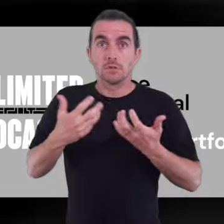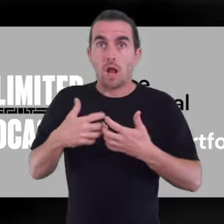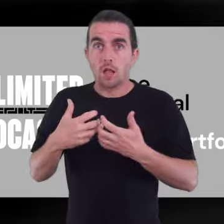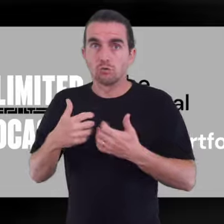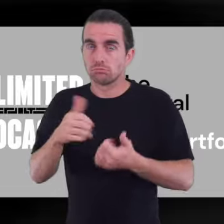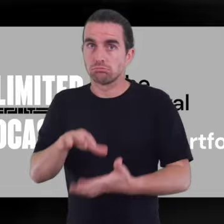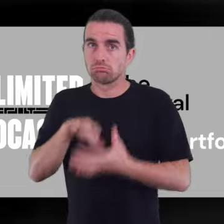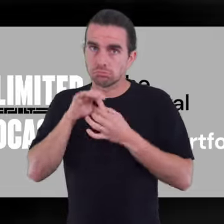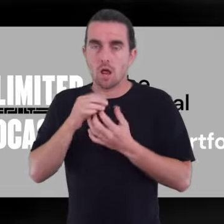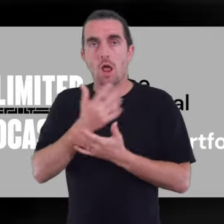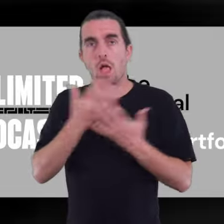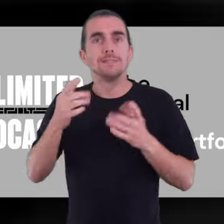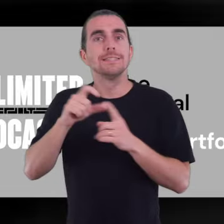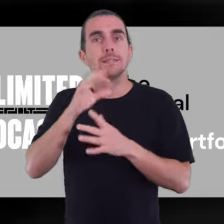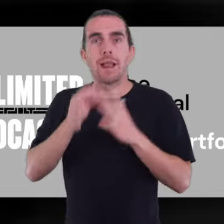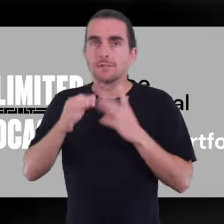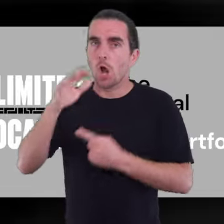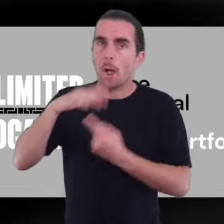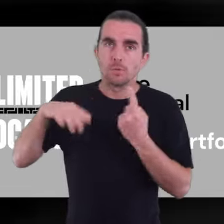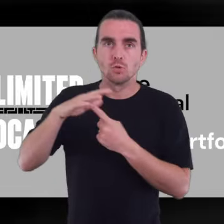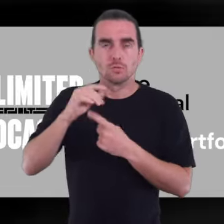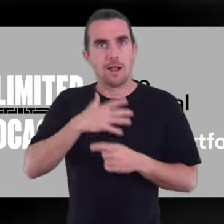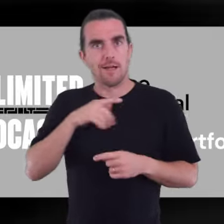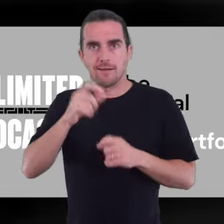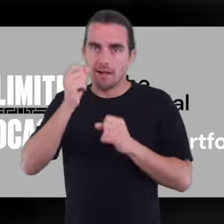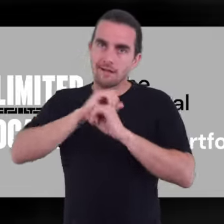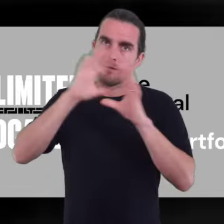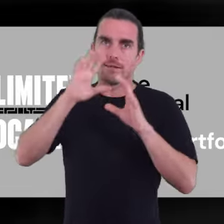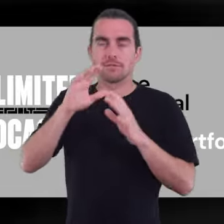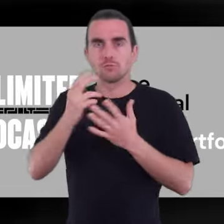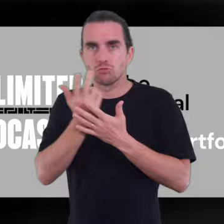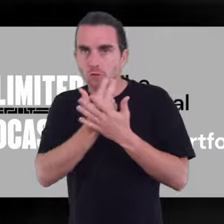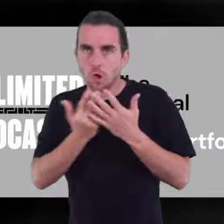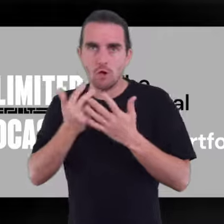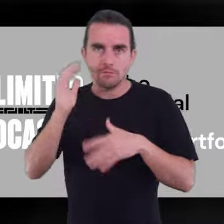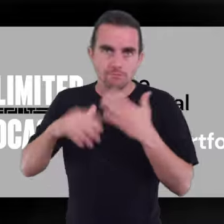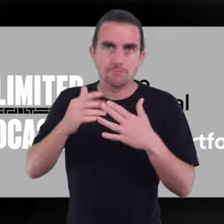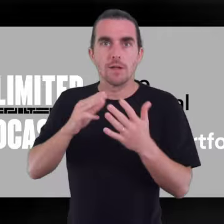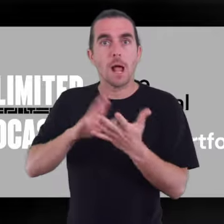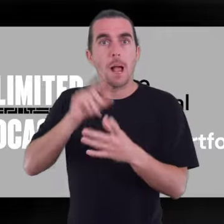in with a lot of disability communities. I like the idea that these drawing tools done on maps